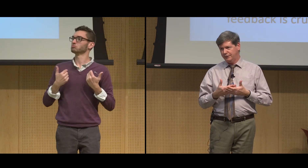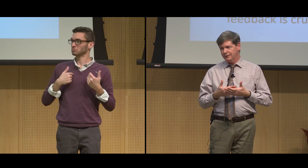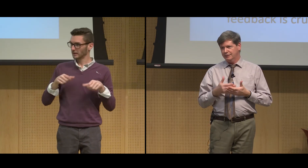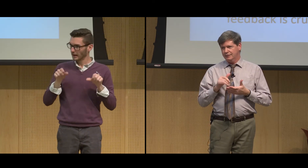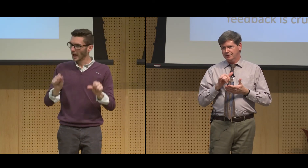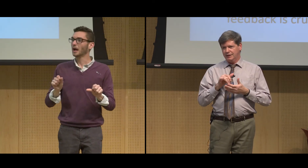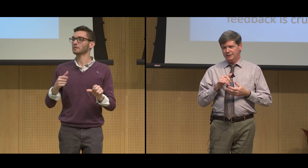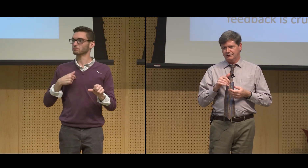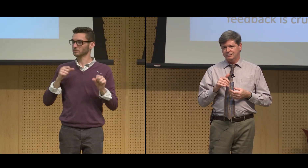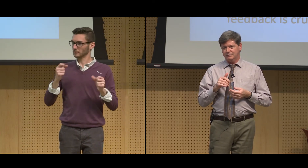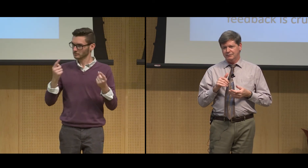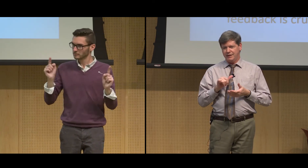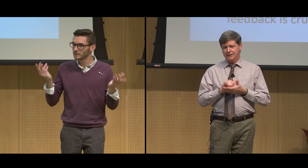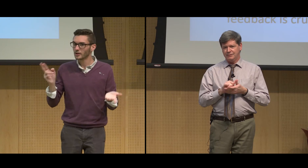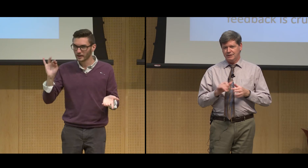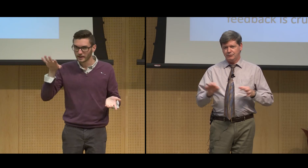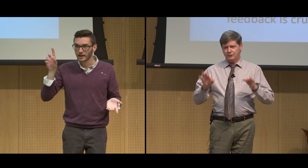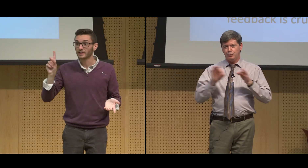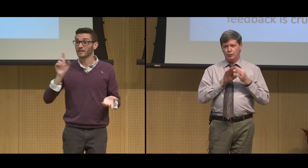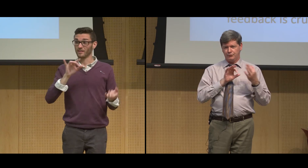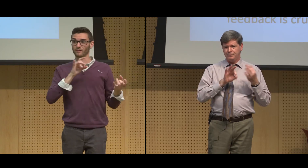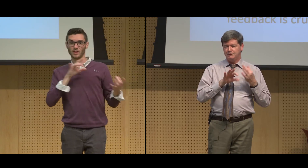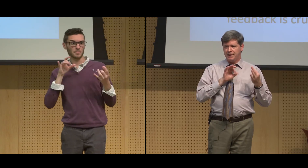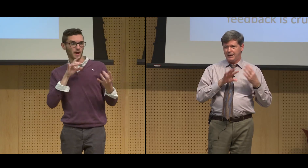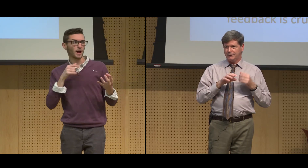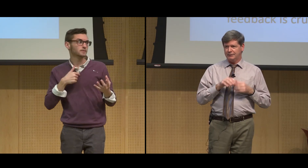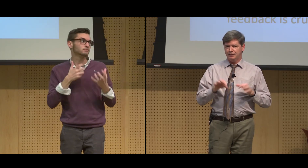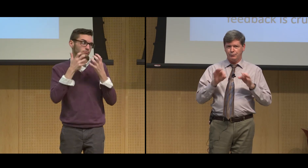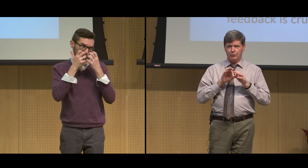and--and that--that was important feedback